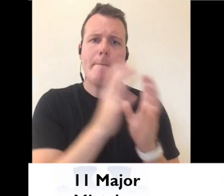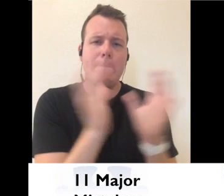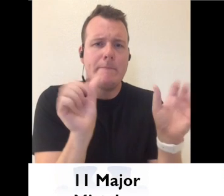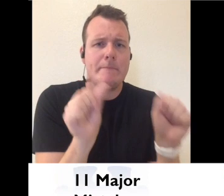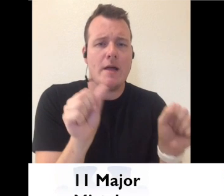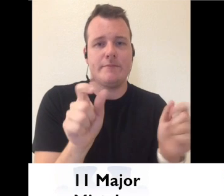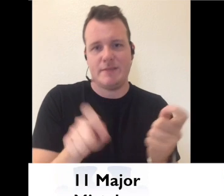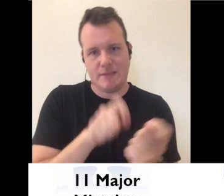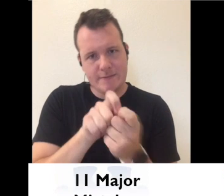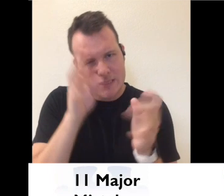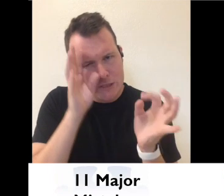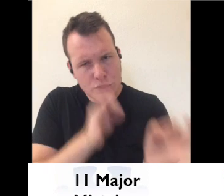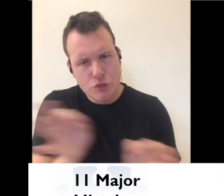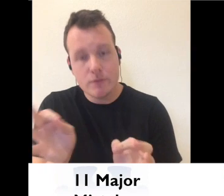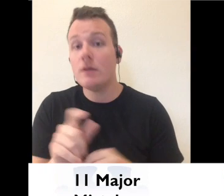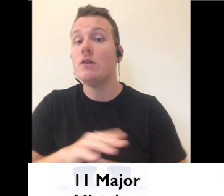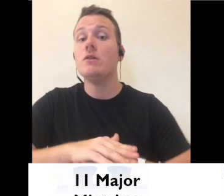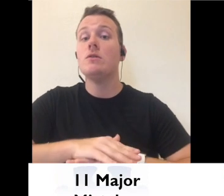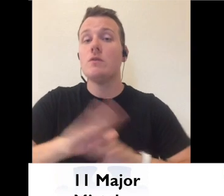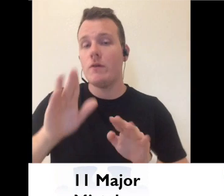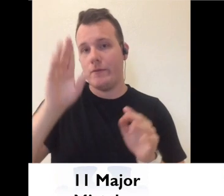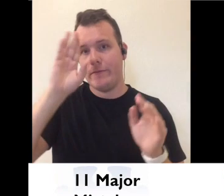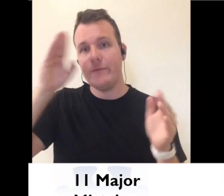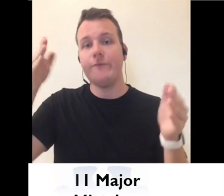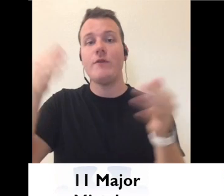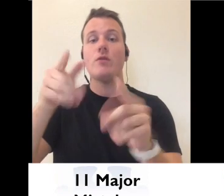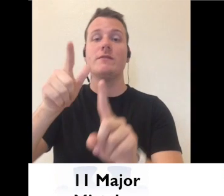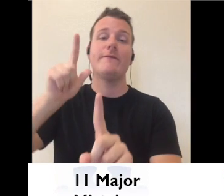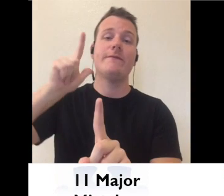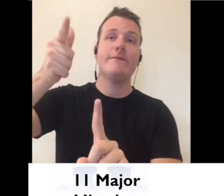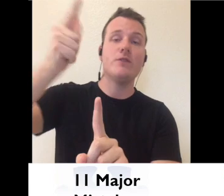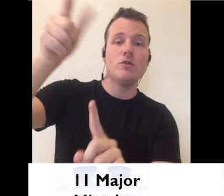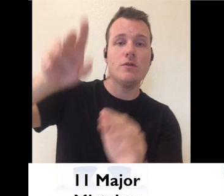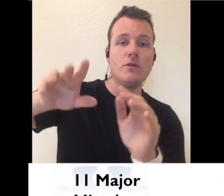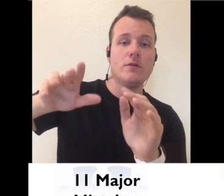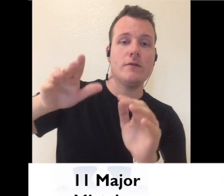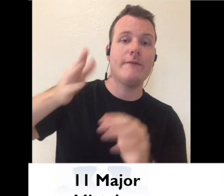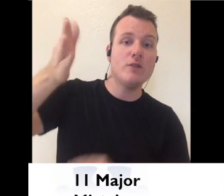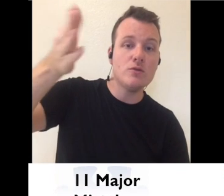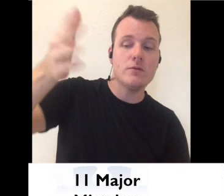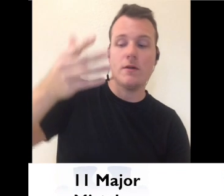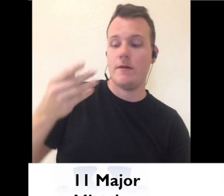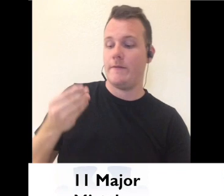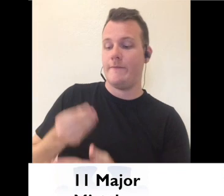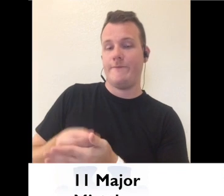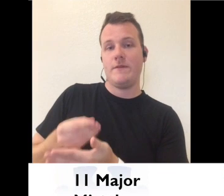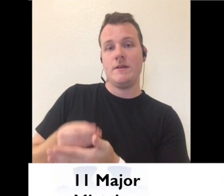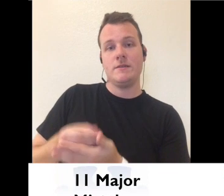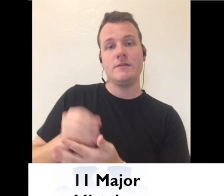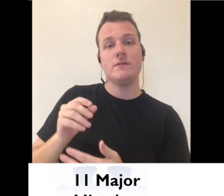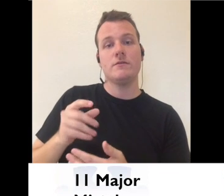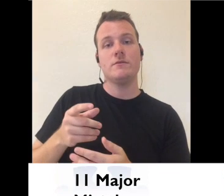certain decisions. Don't focus all on the future because funding sources want to